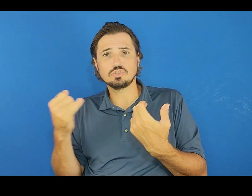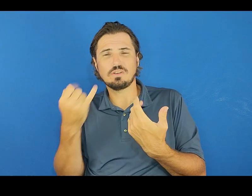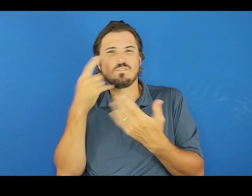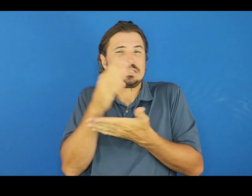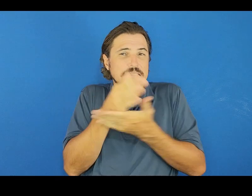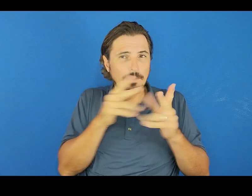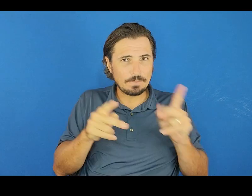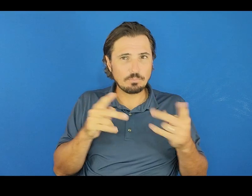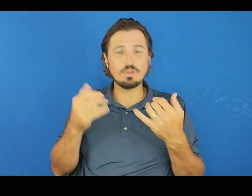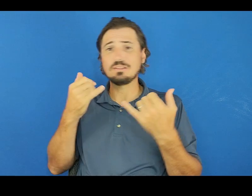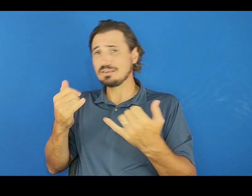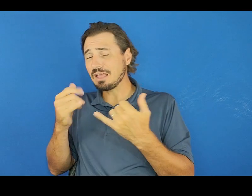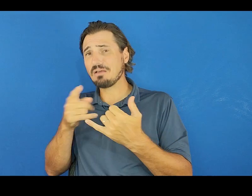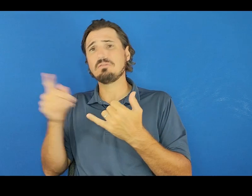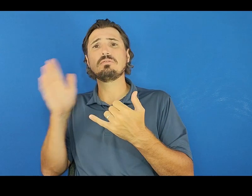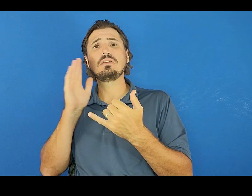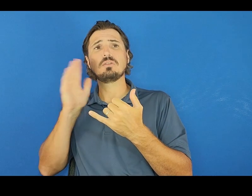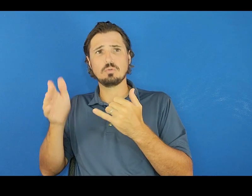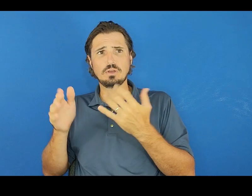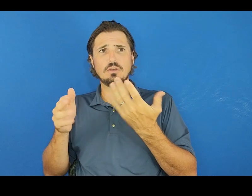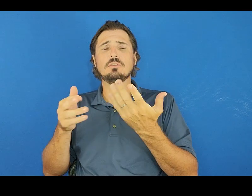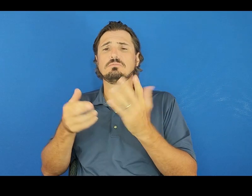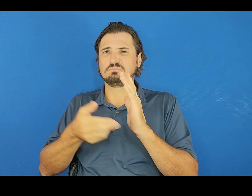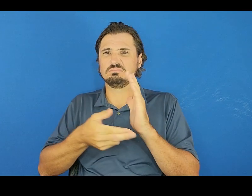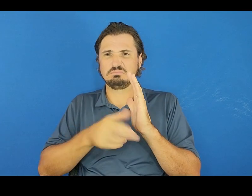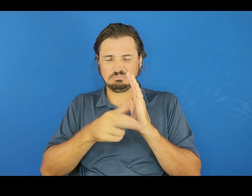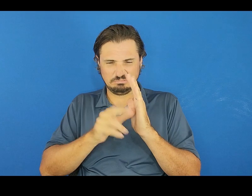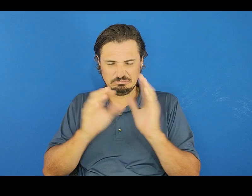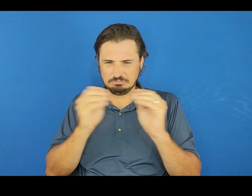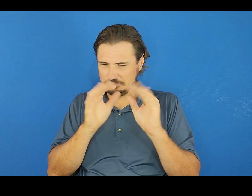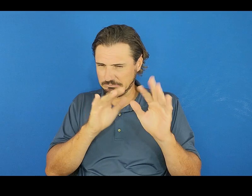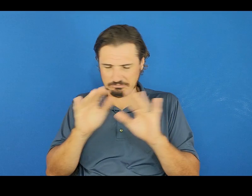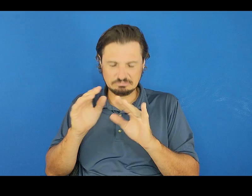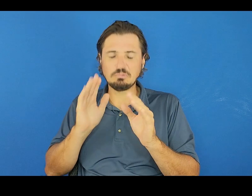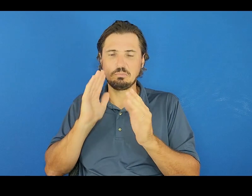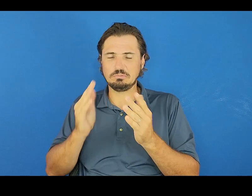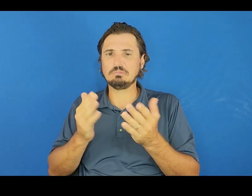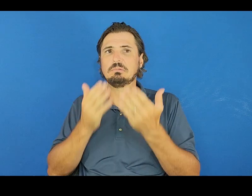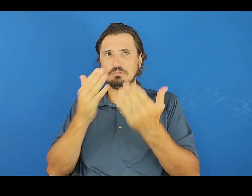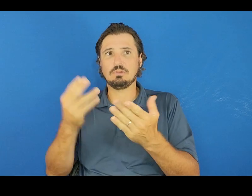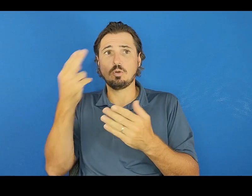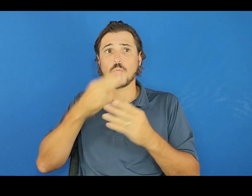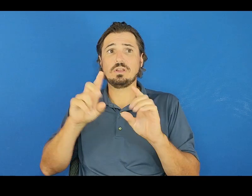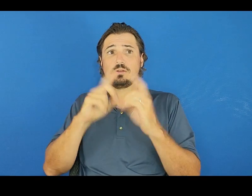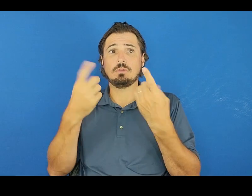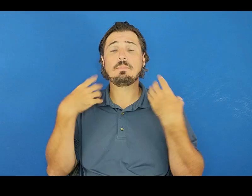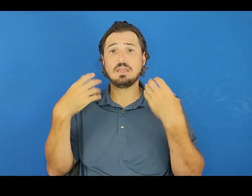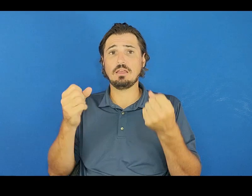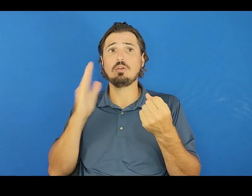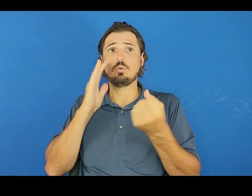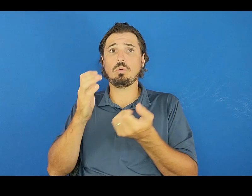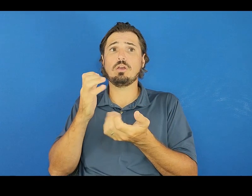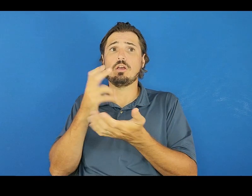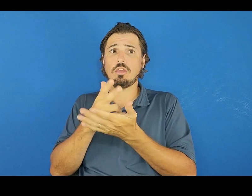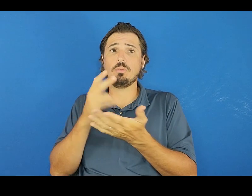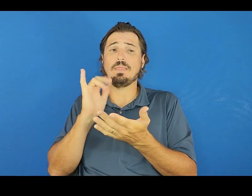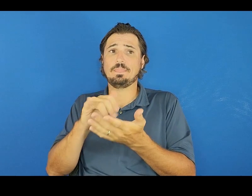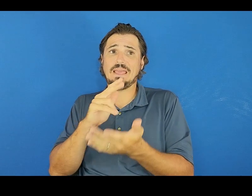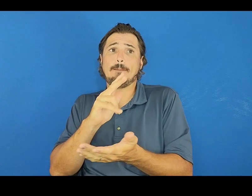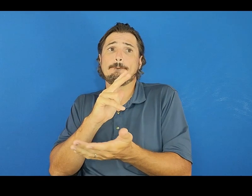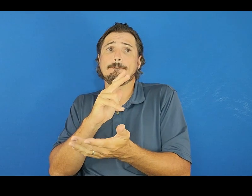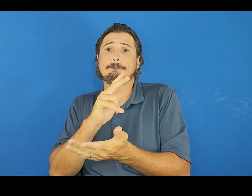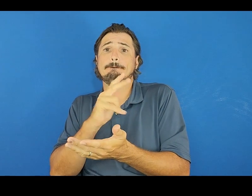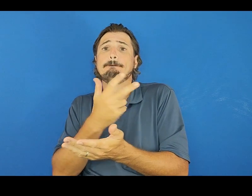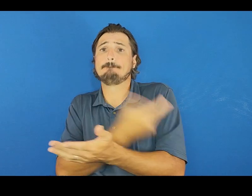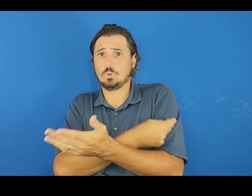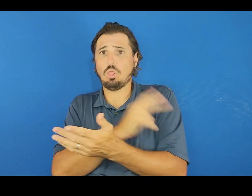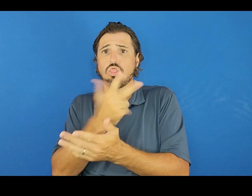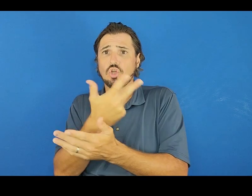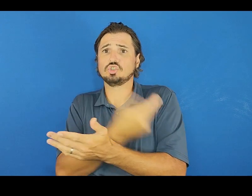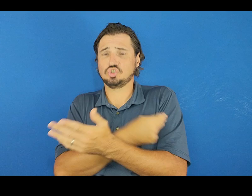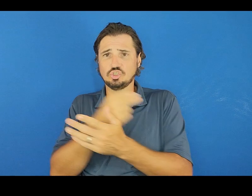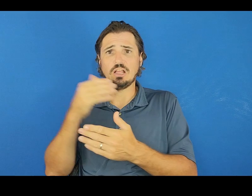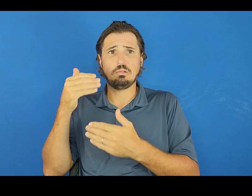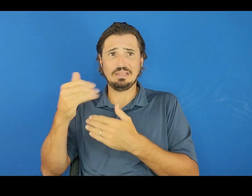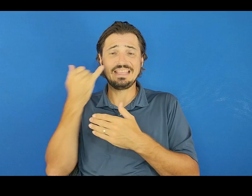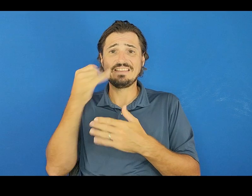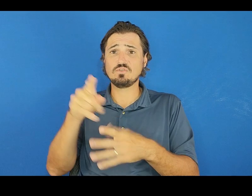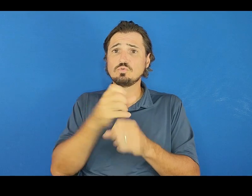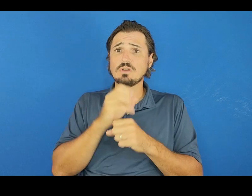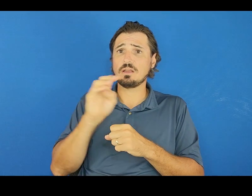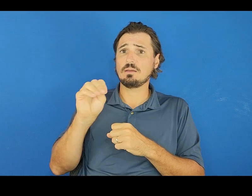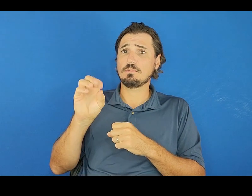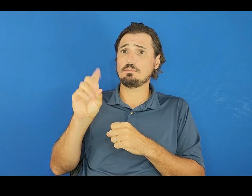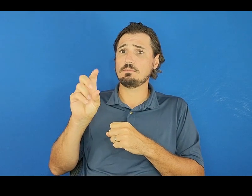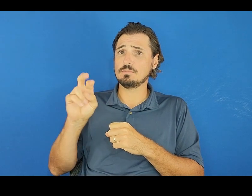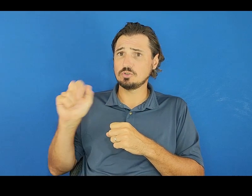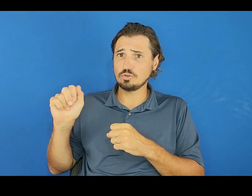next step is for CDC’s advisory committee to review the data and make a recommendation. Hawaii Department of Health will then authorize these boosters locally. If you received Moderna